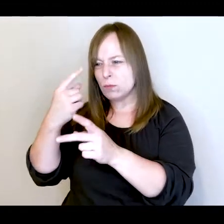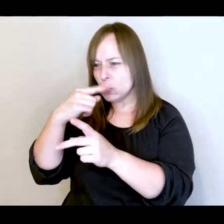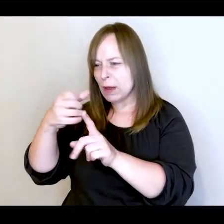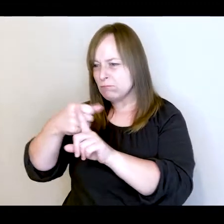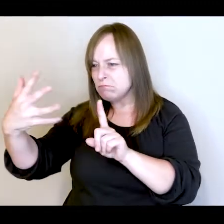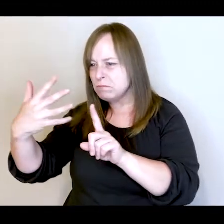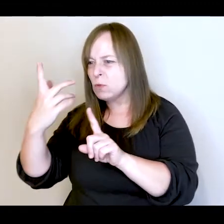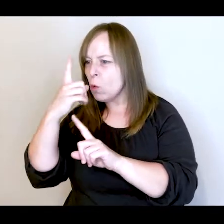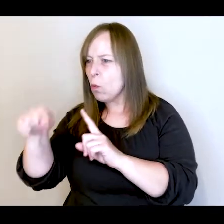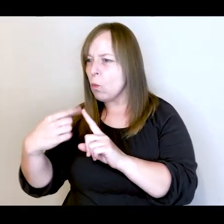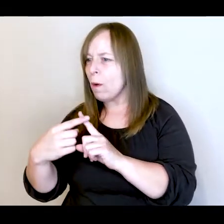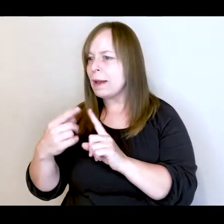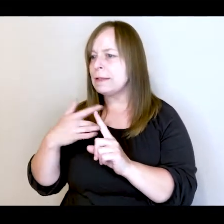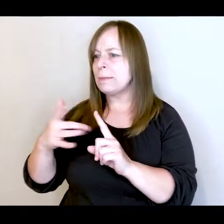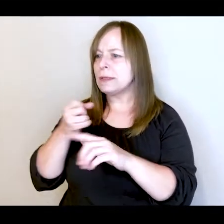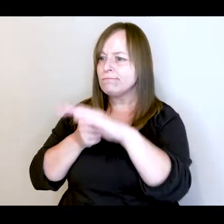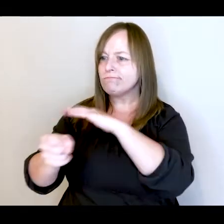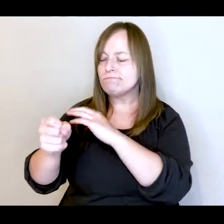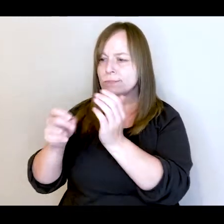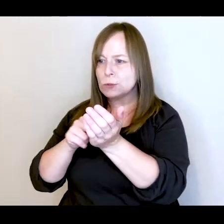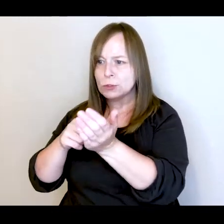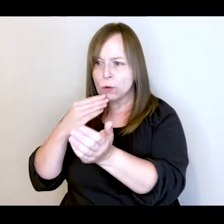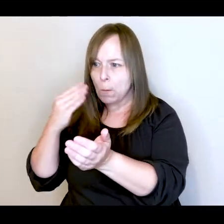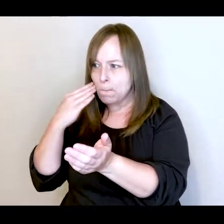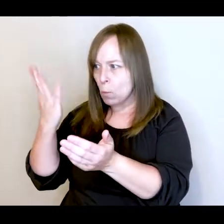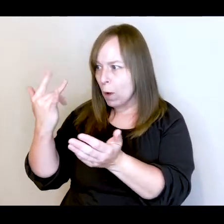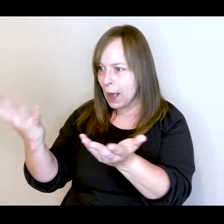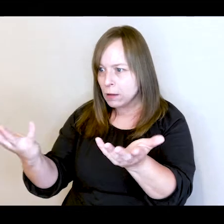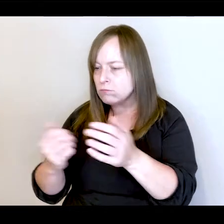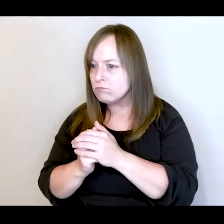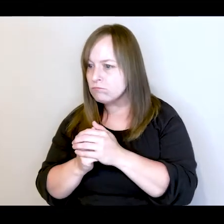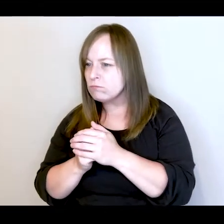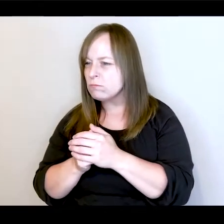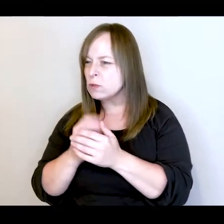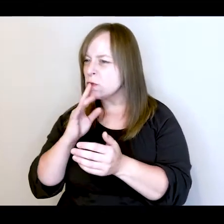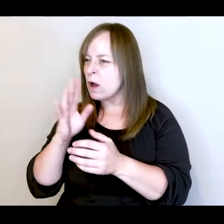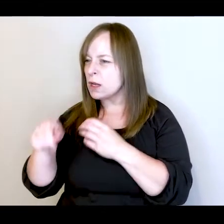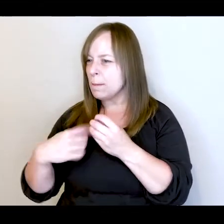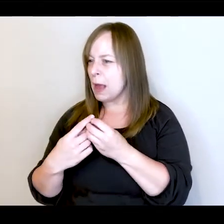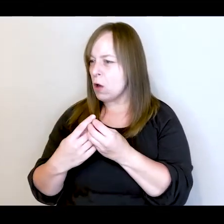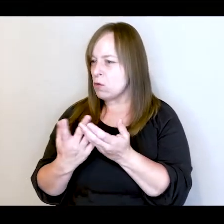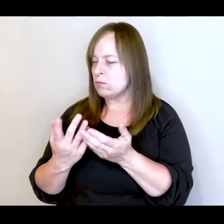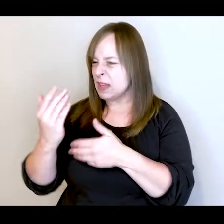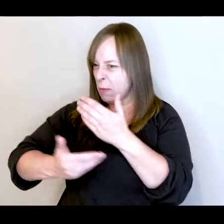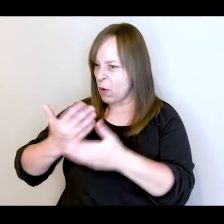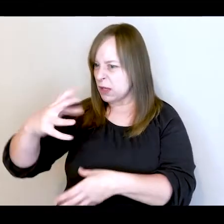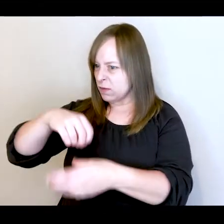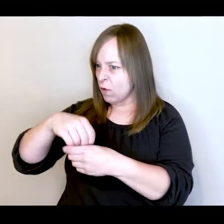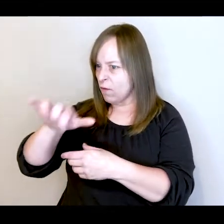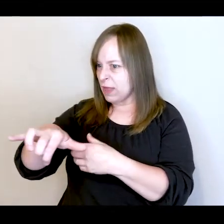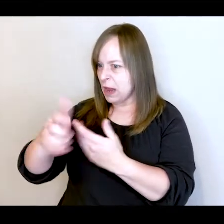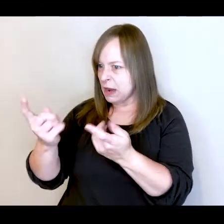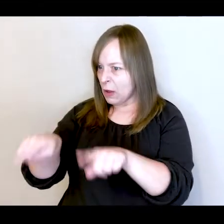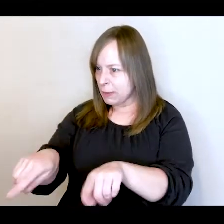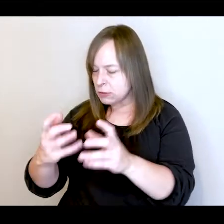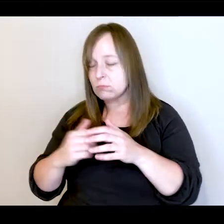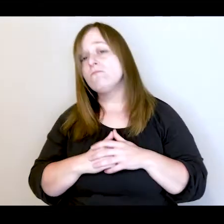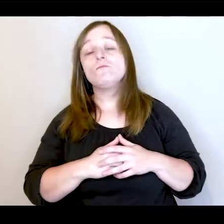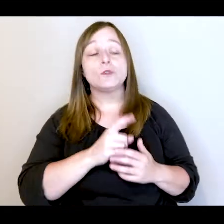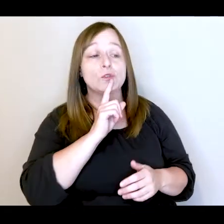expand a little bit more on when someone is usually admitted into a nursing home facility? And talk to us a little bit about that process. How that happens.